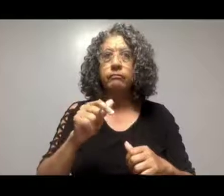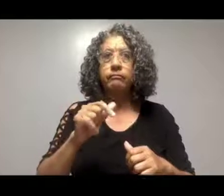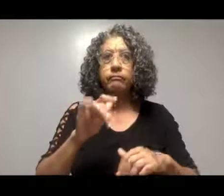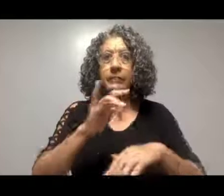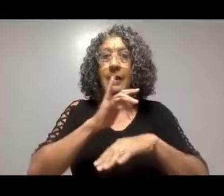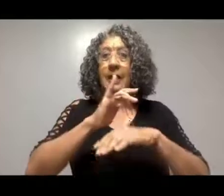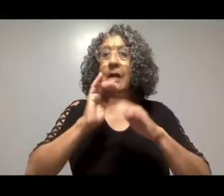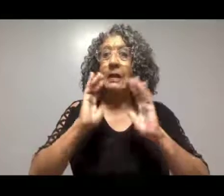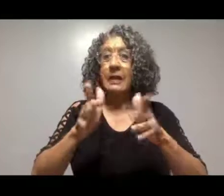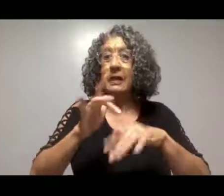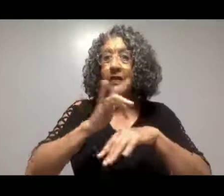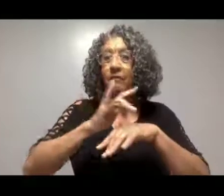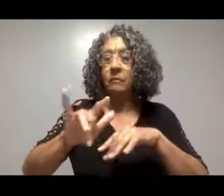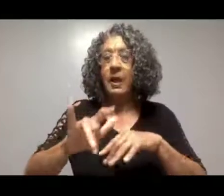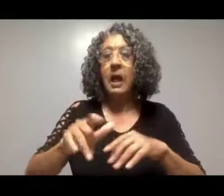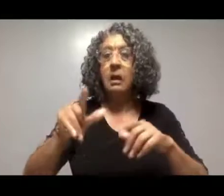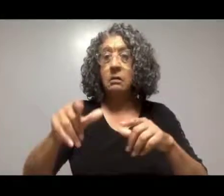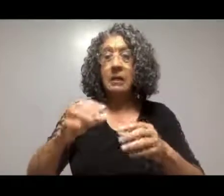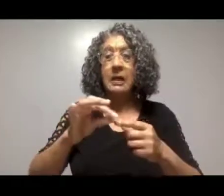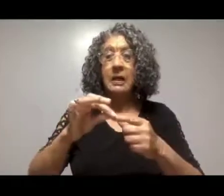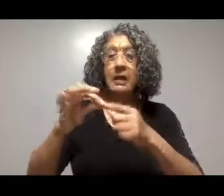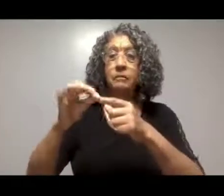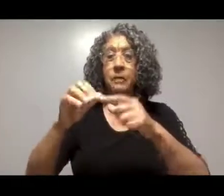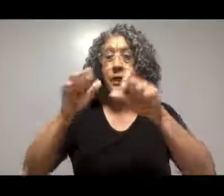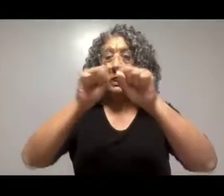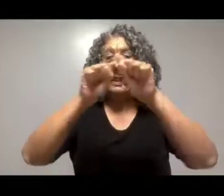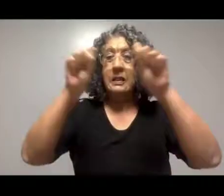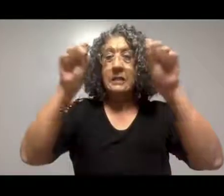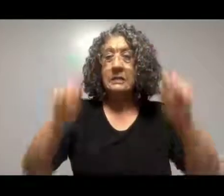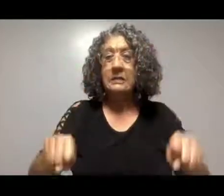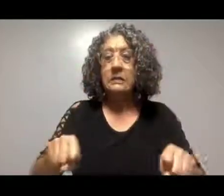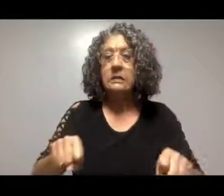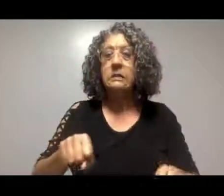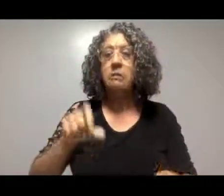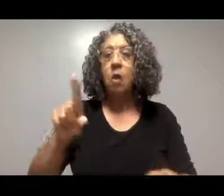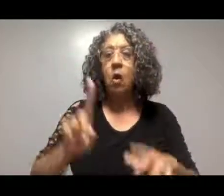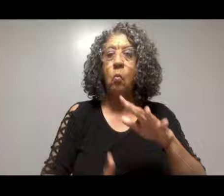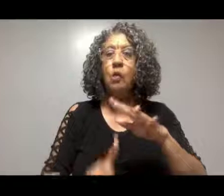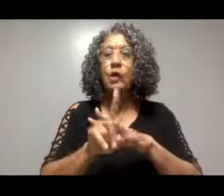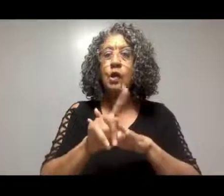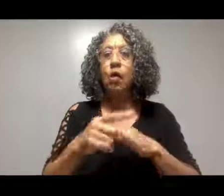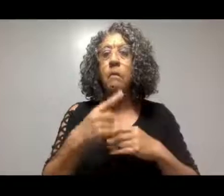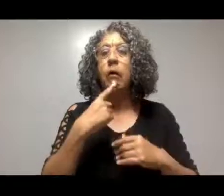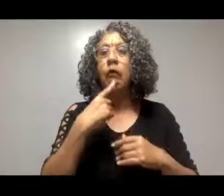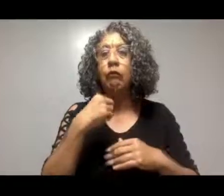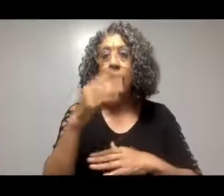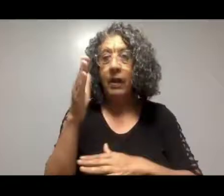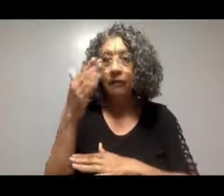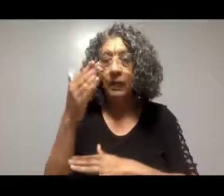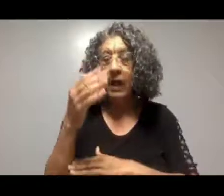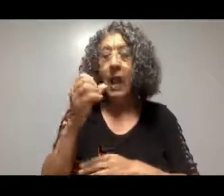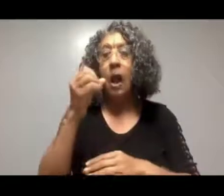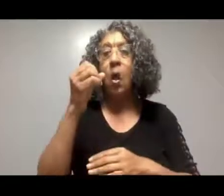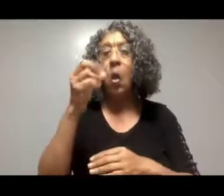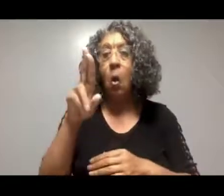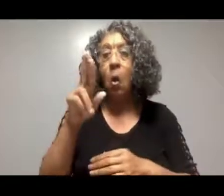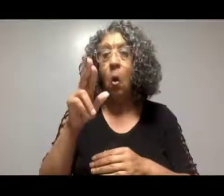If you leave blanks the system will pull it as a red flag